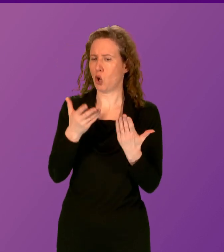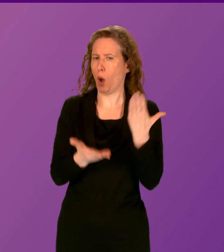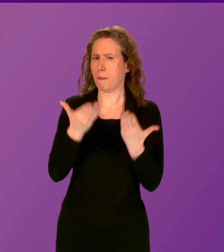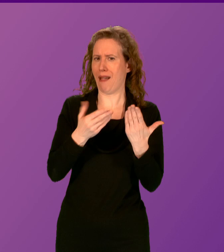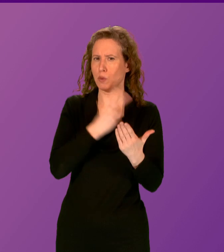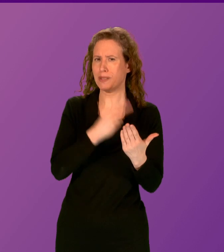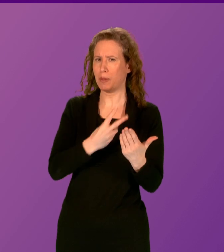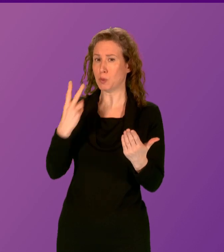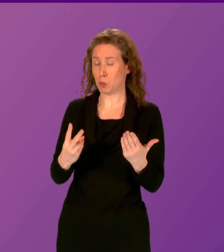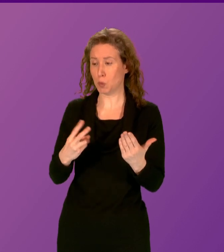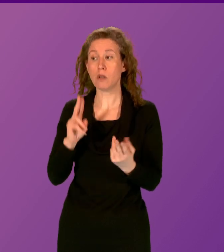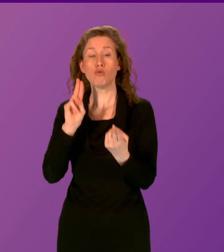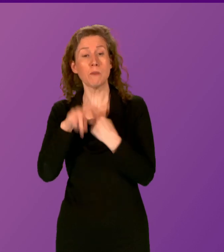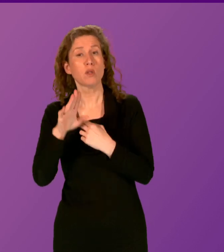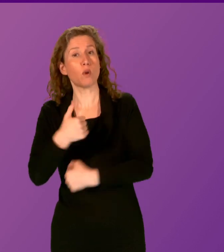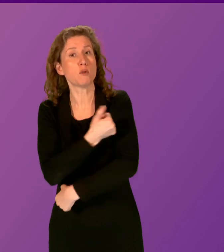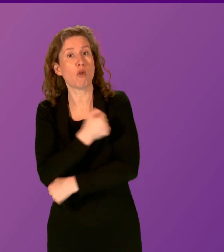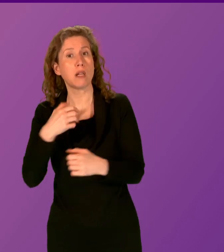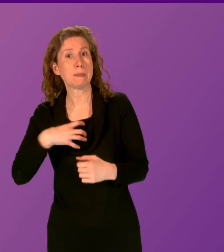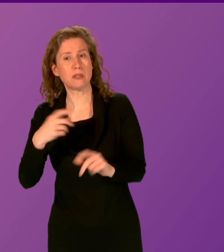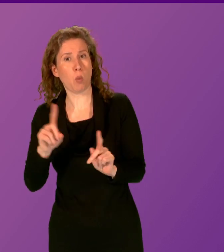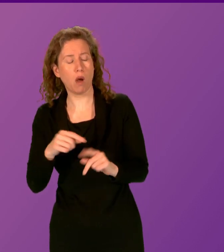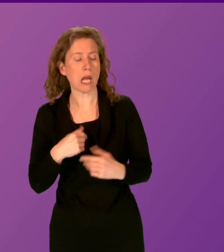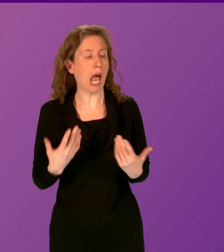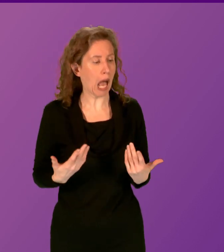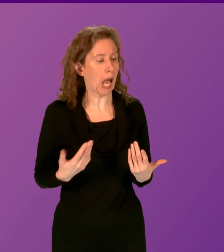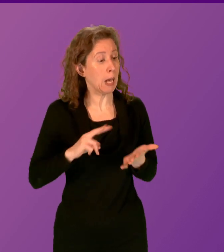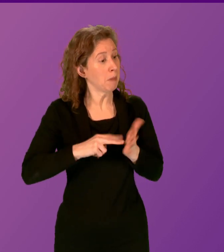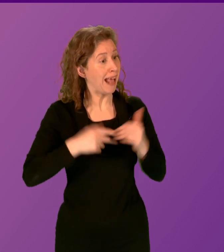The response from the Minister for Drugs and Alcohol Policy this week was that the “plan is working”.